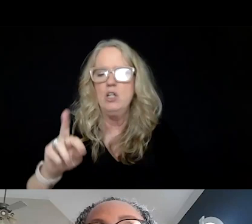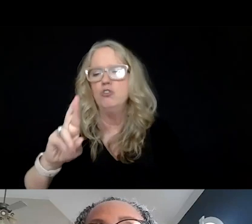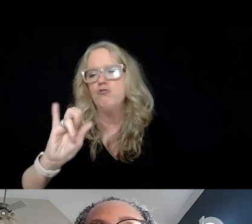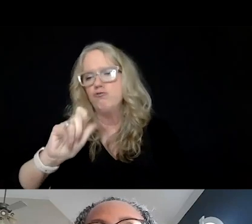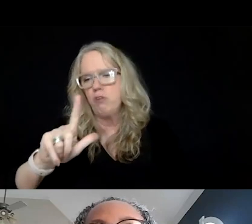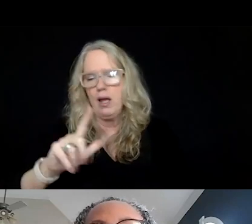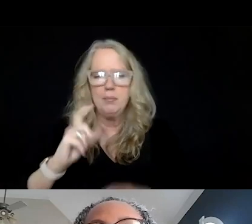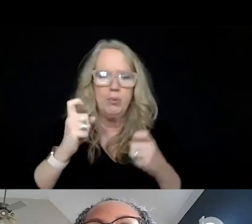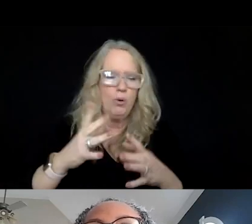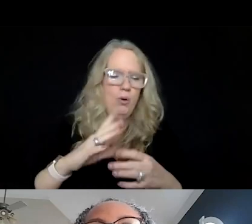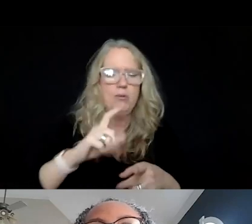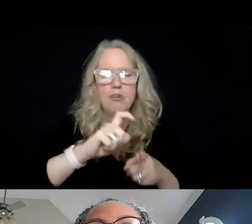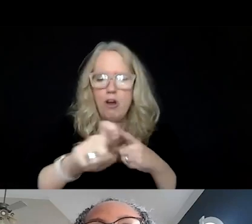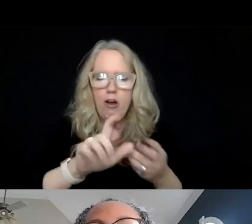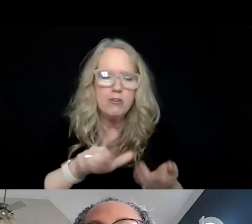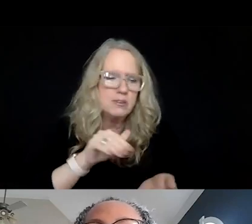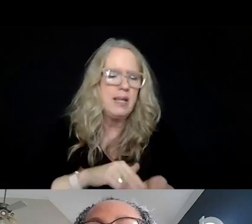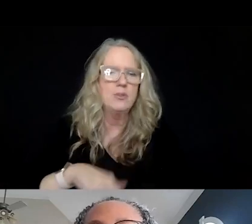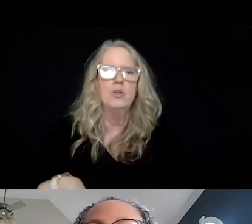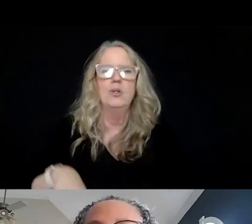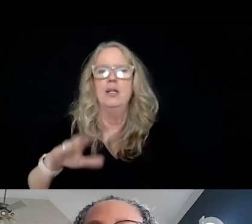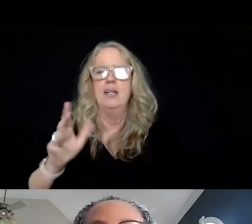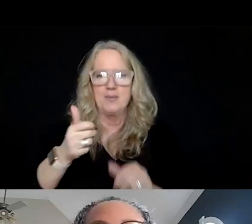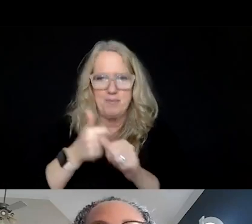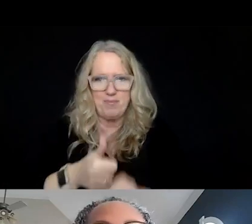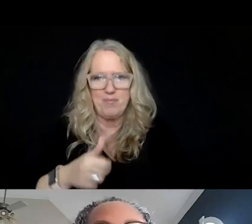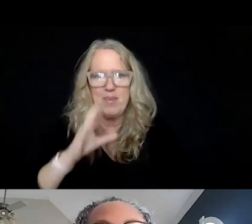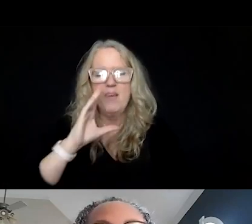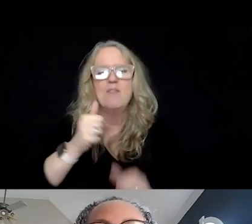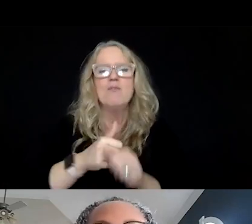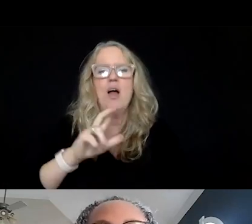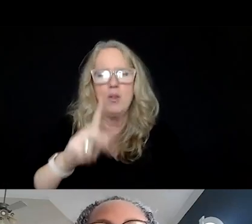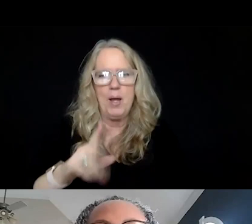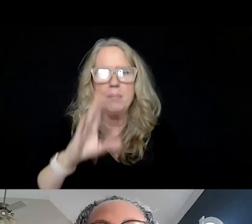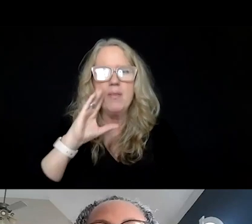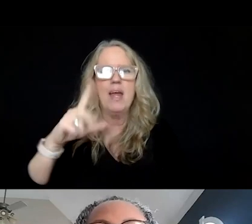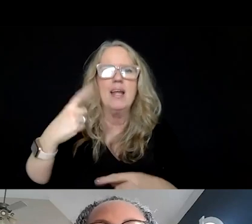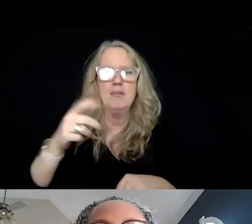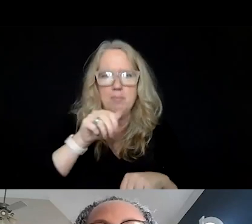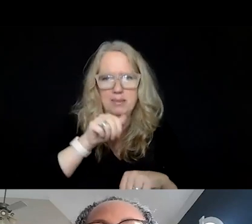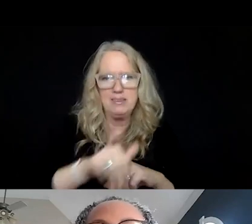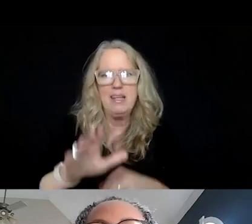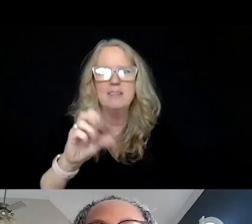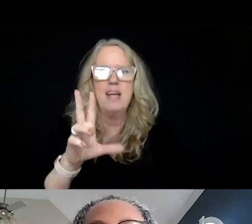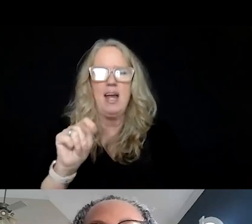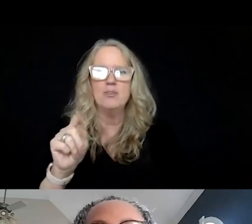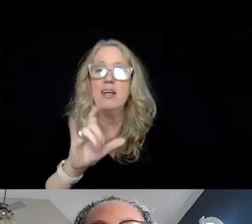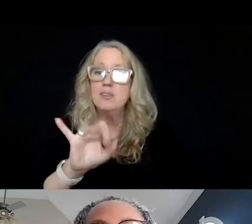AND CALL CENTERS HAVE BEEN SENT OUT. SO YOU ARE IN NOT IN THAT